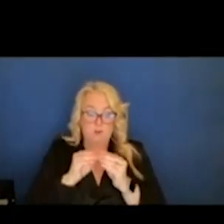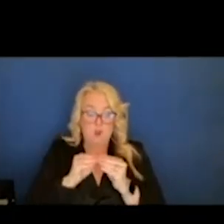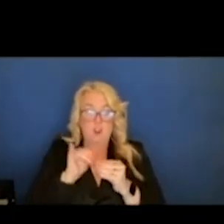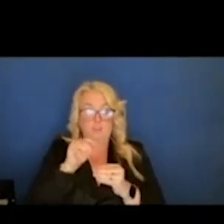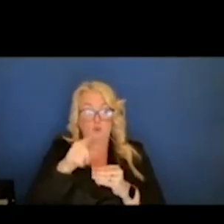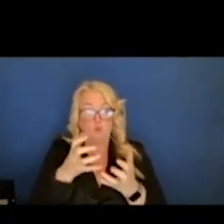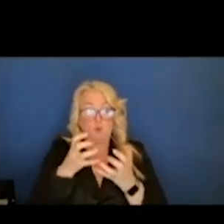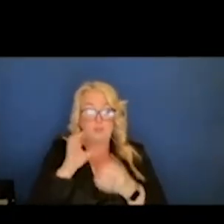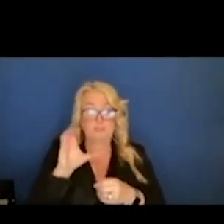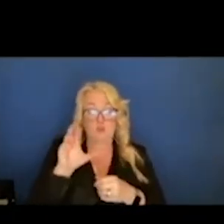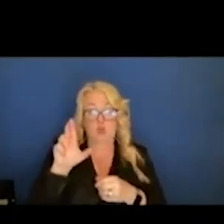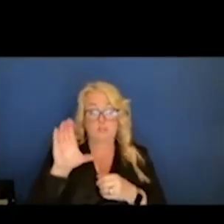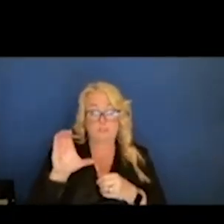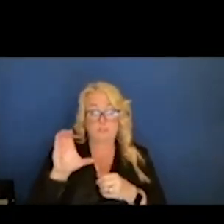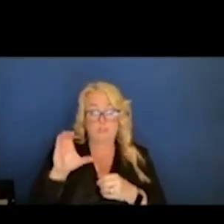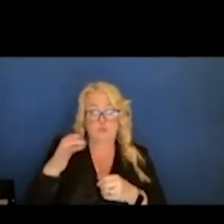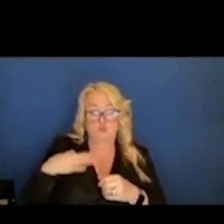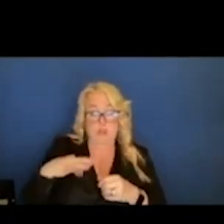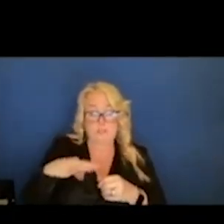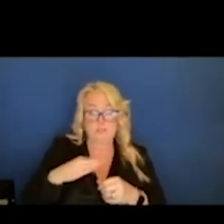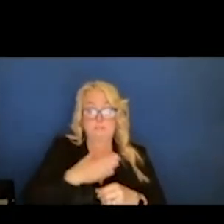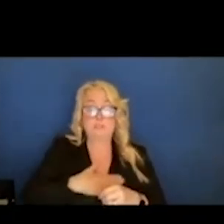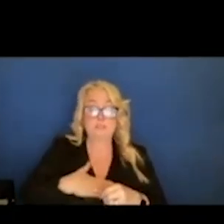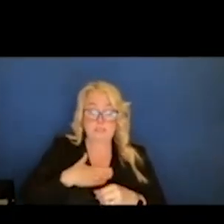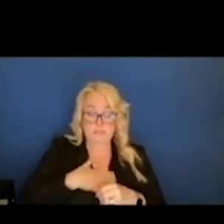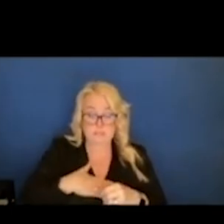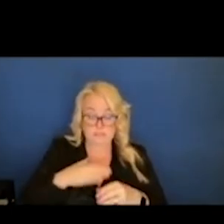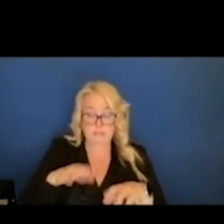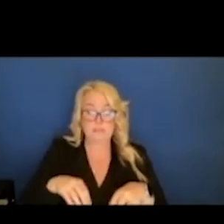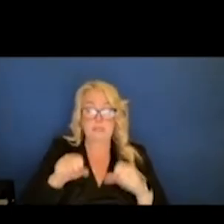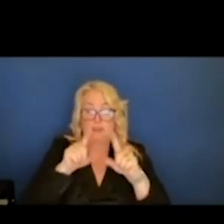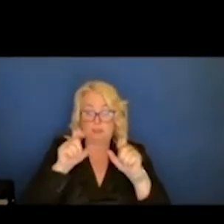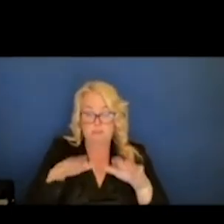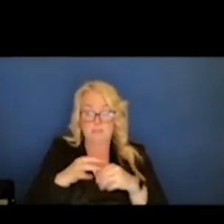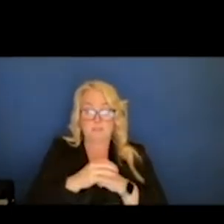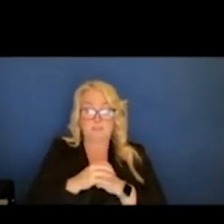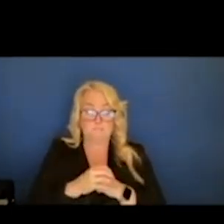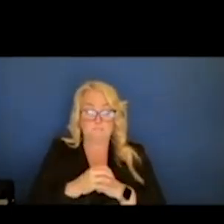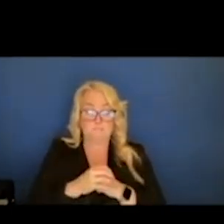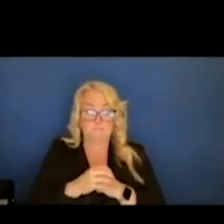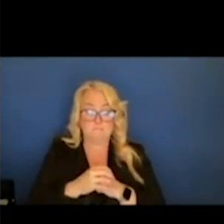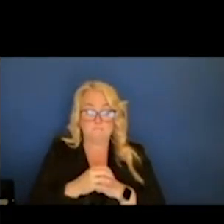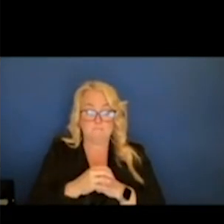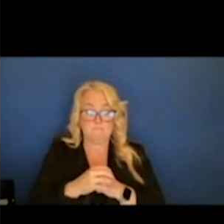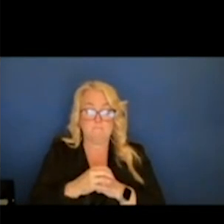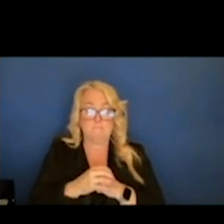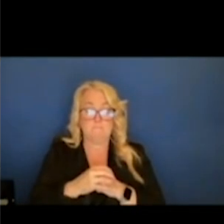If you’re requesting CRC credits please be sure to take the assessment and quiz.